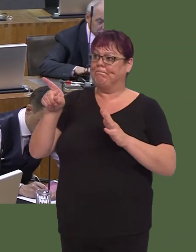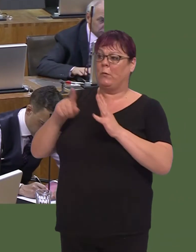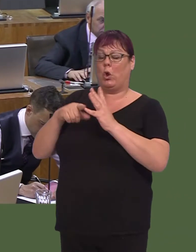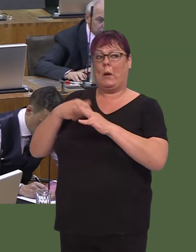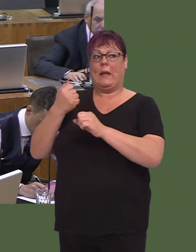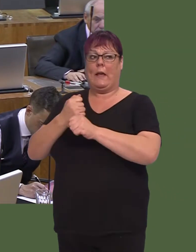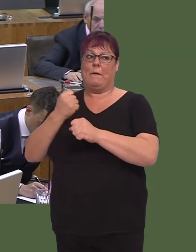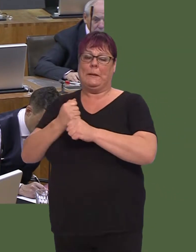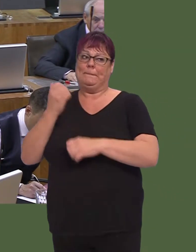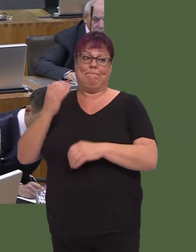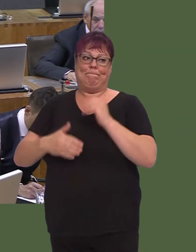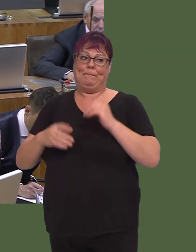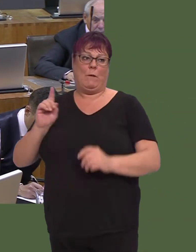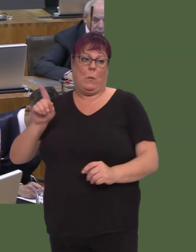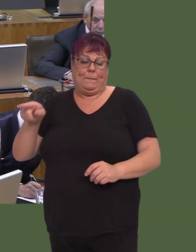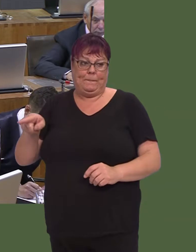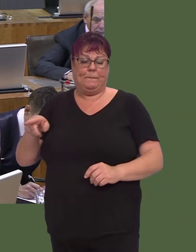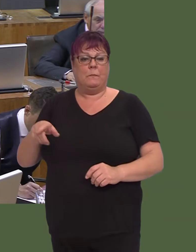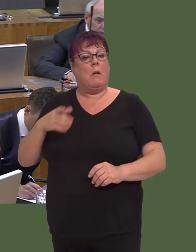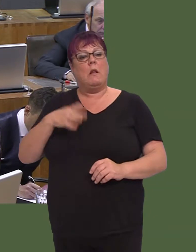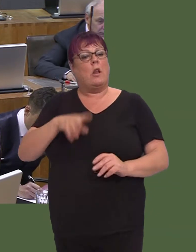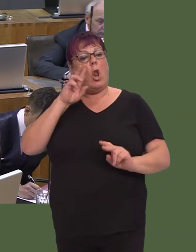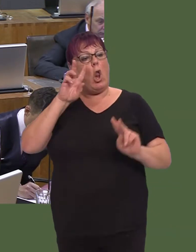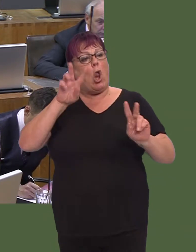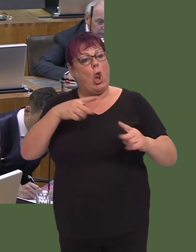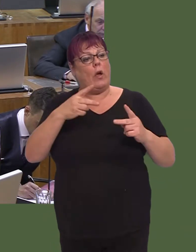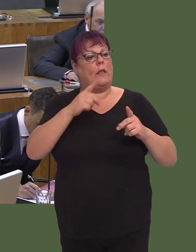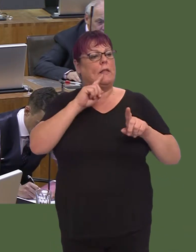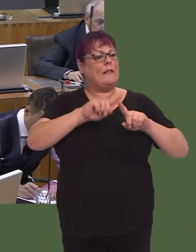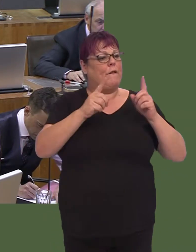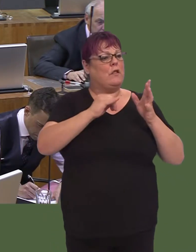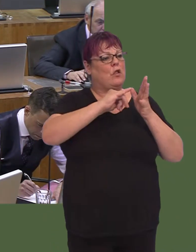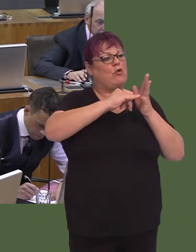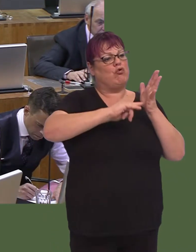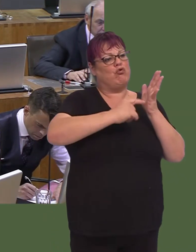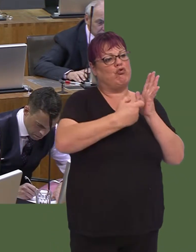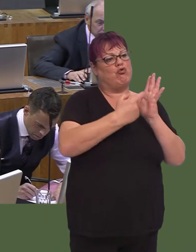What the UK Government didn't do was look at the contract for difference and the strike